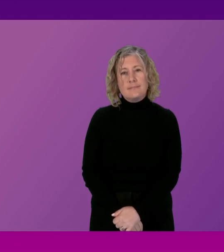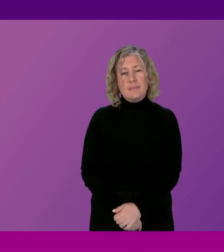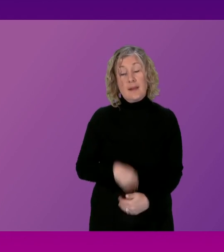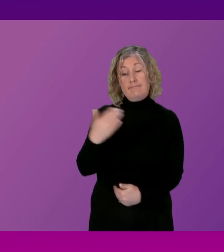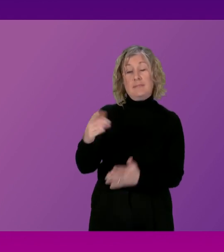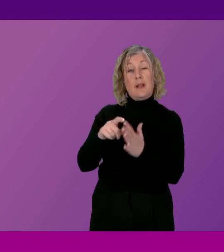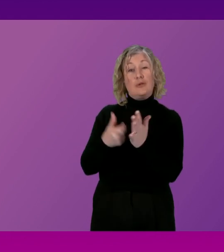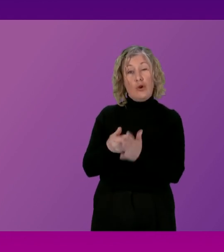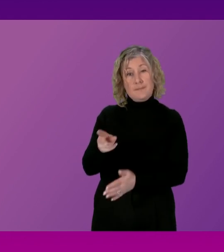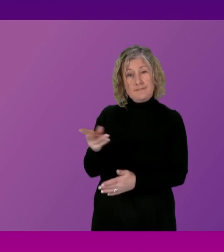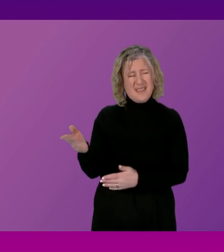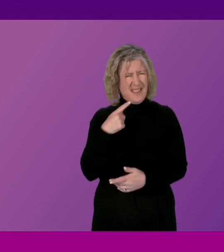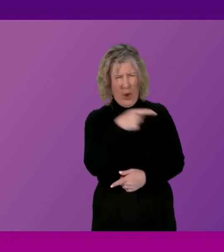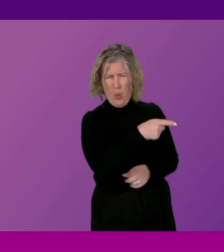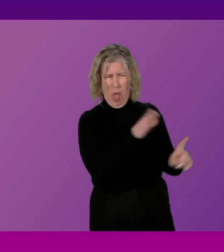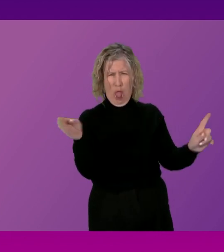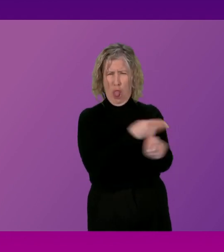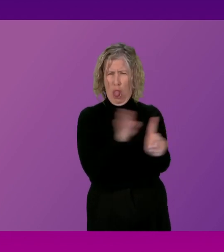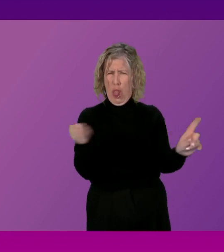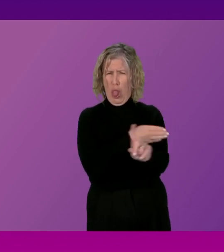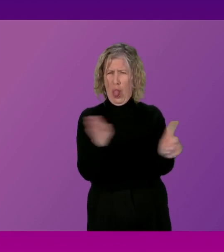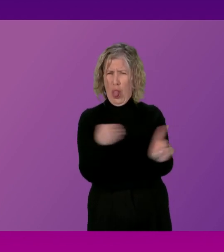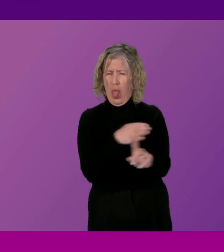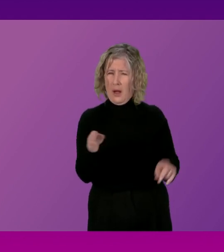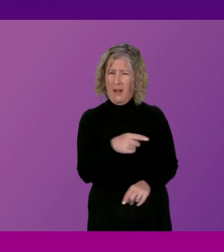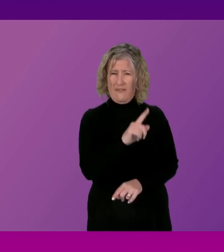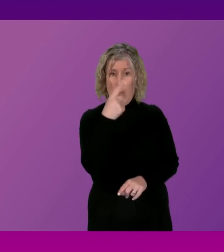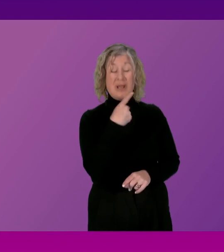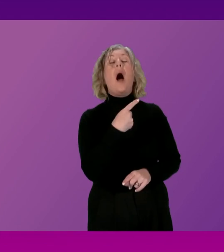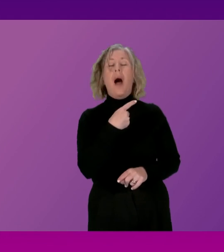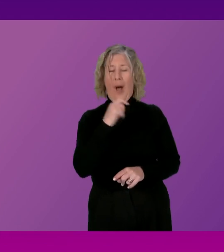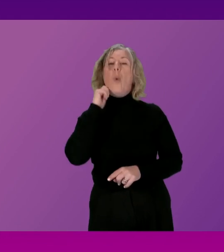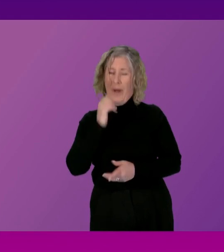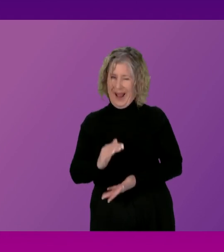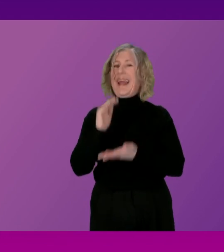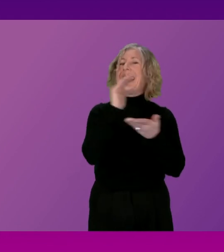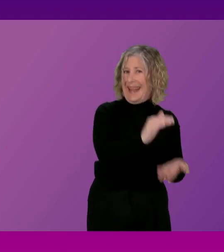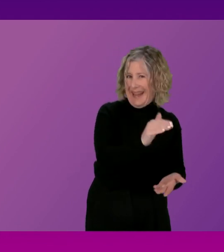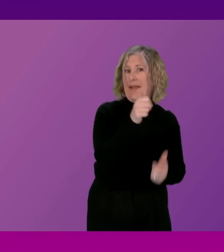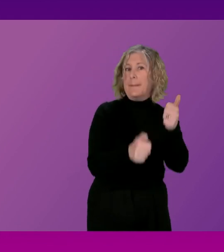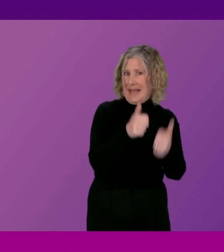Humza Yousaf is all over the place with this. He starts by saying that he is going to hand over all the messages— Let us hear Mr Ross.